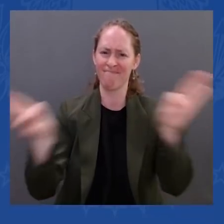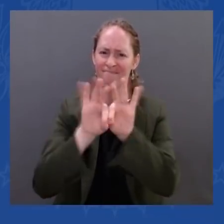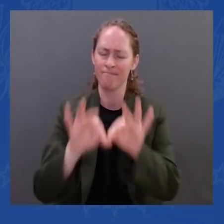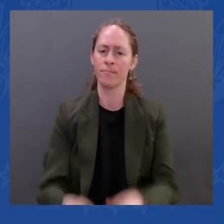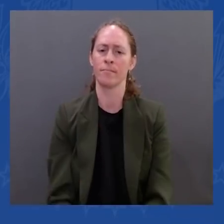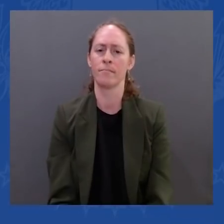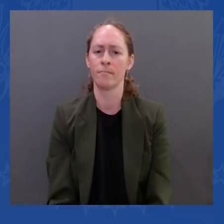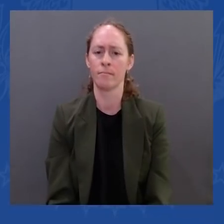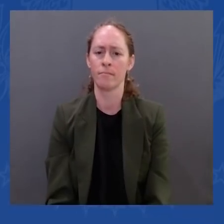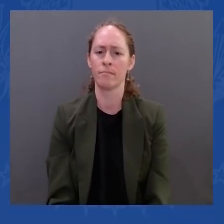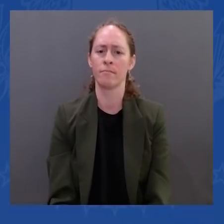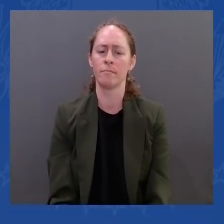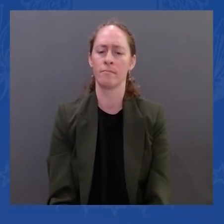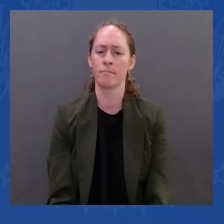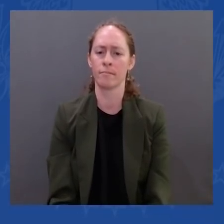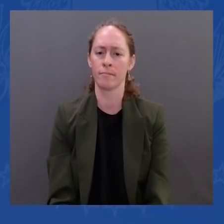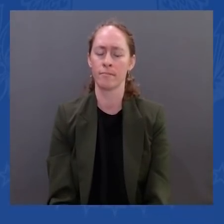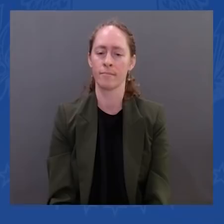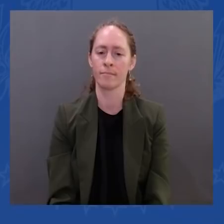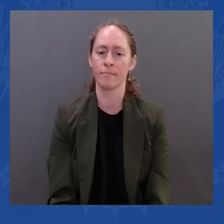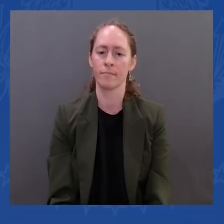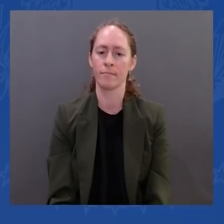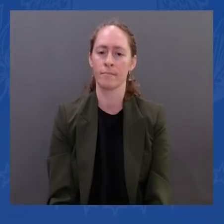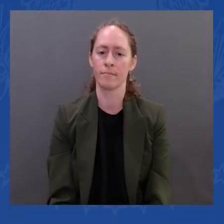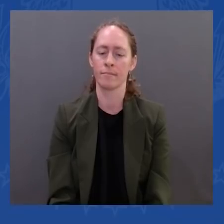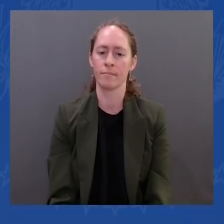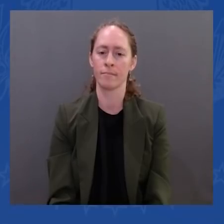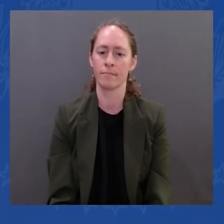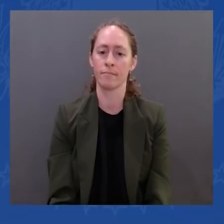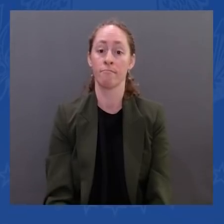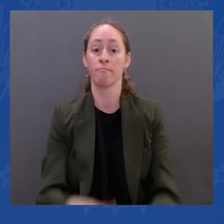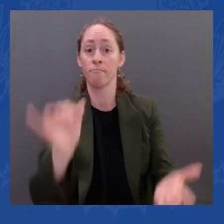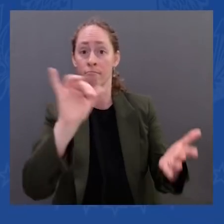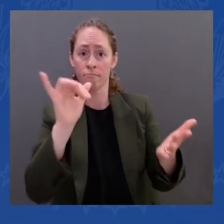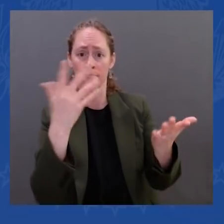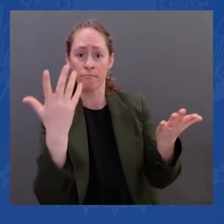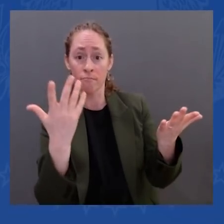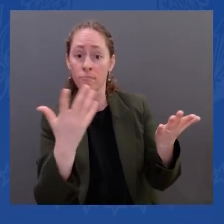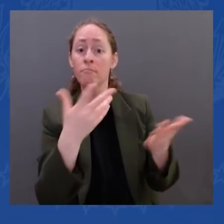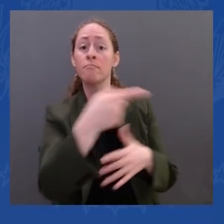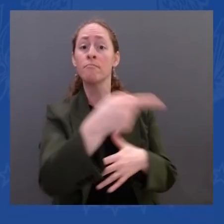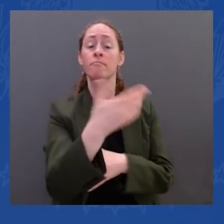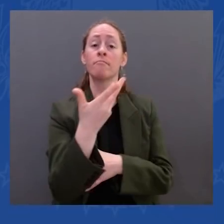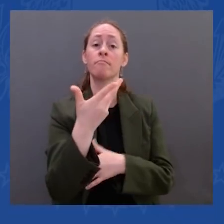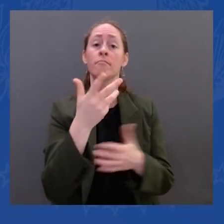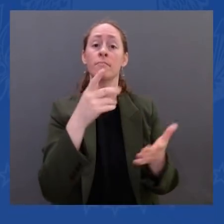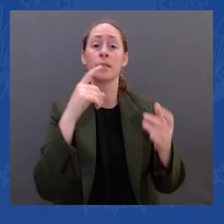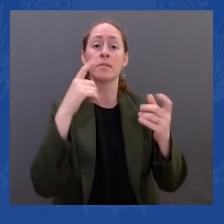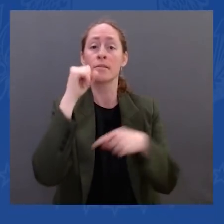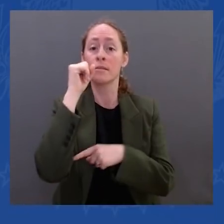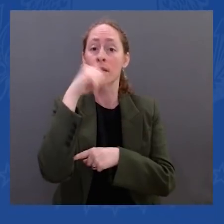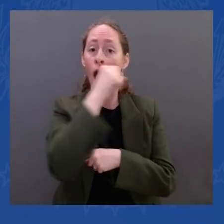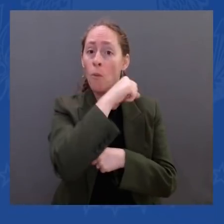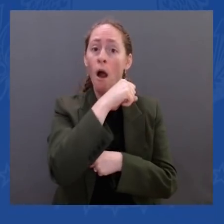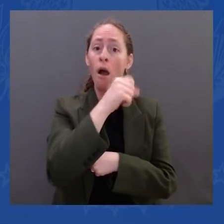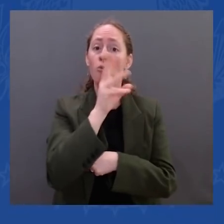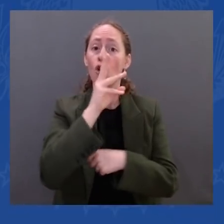promote freedom of navigation in the East and South China Seas; and to deter the Democratic People's Republic of Korea.